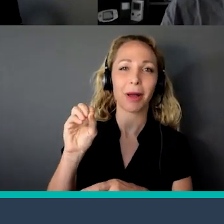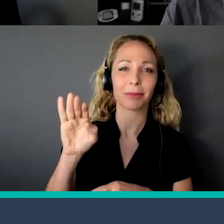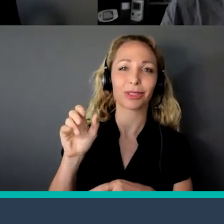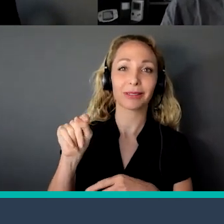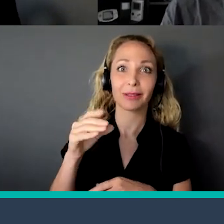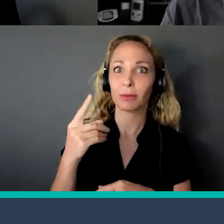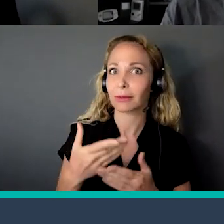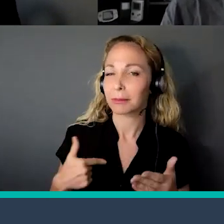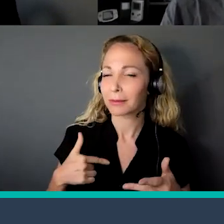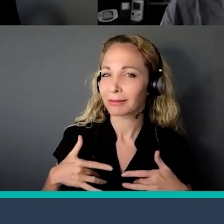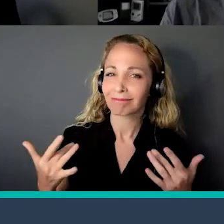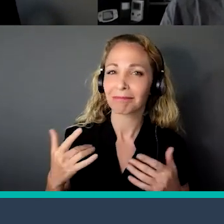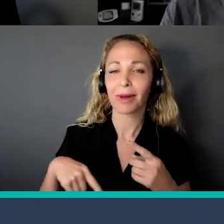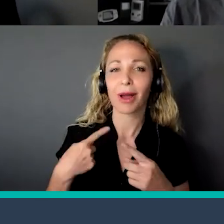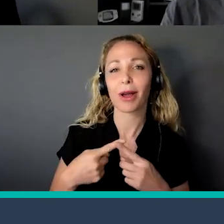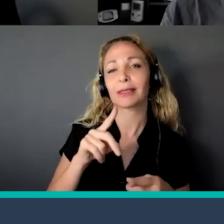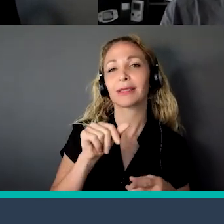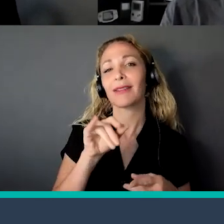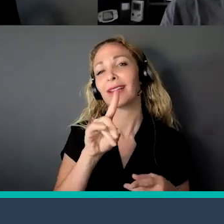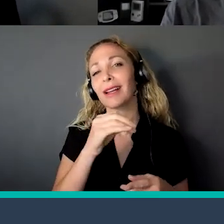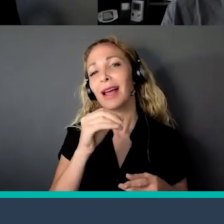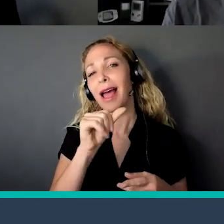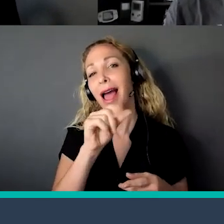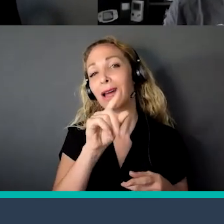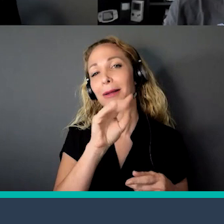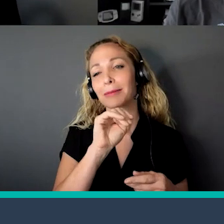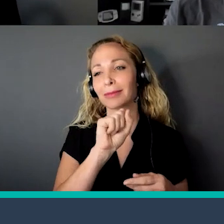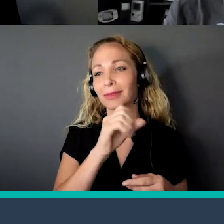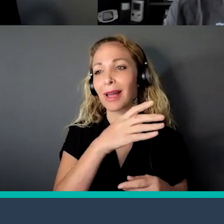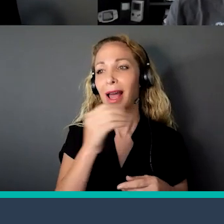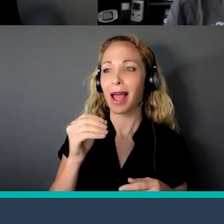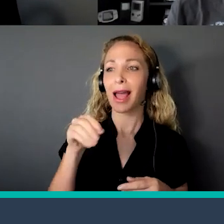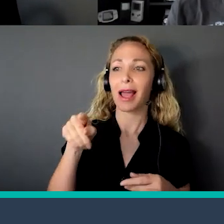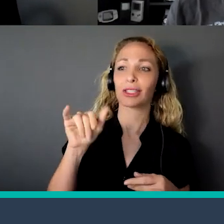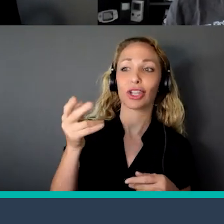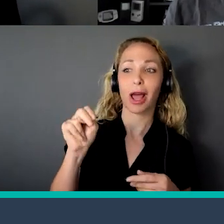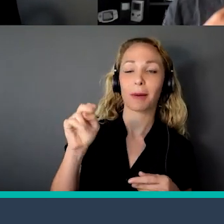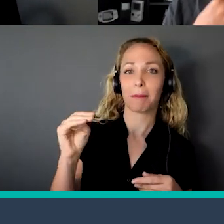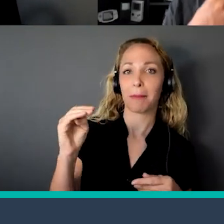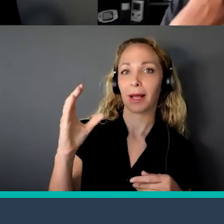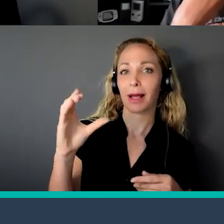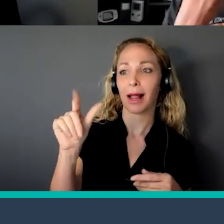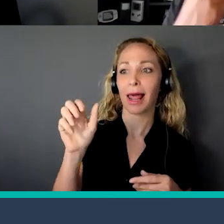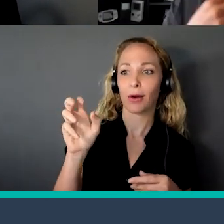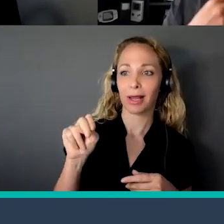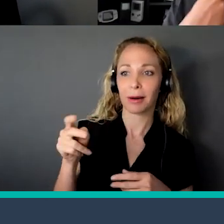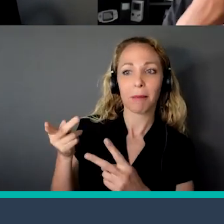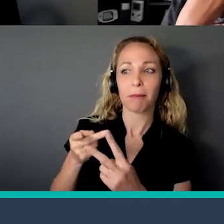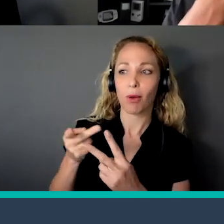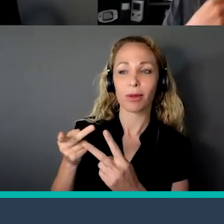AND REALLY EXCITED DAVID ADAMS AND JON MCLAREN WILL DO A COOL WORKSHOP. AND I LEARNED SOMETHING IN THIS.